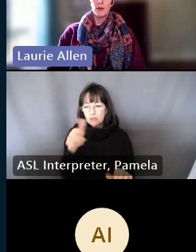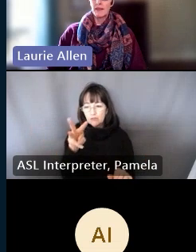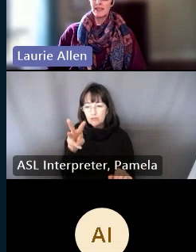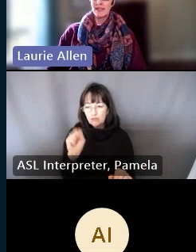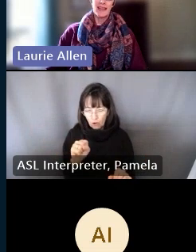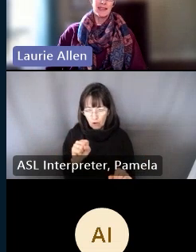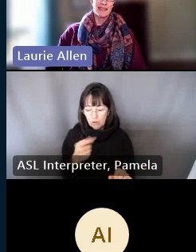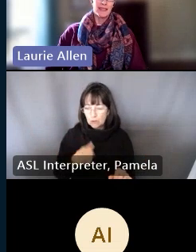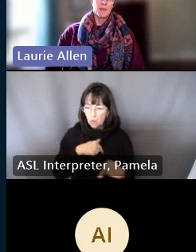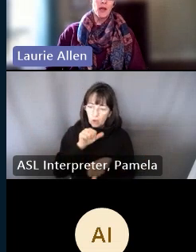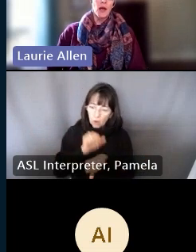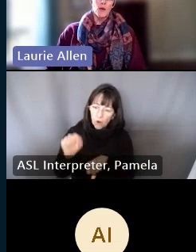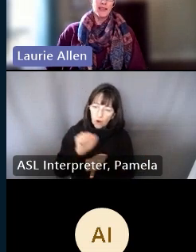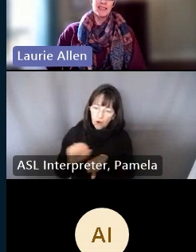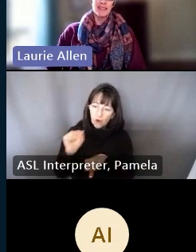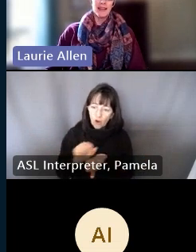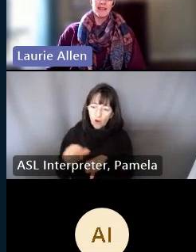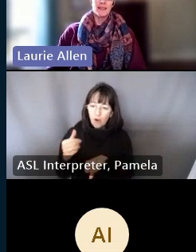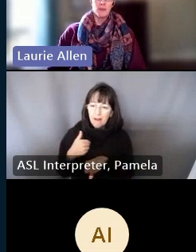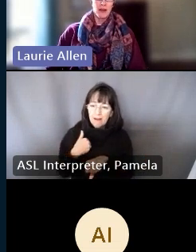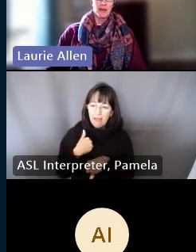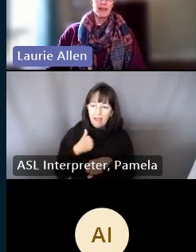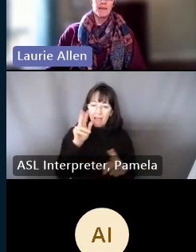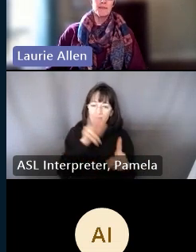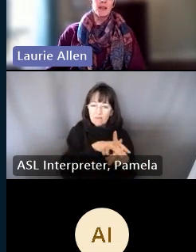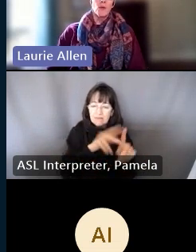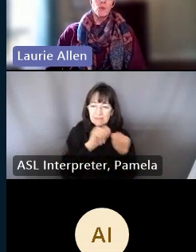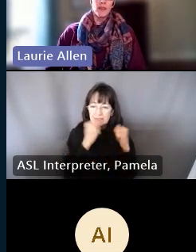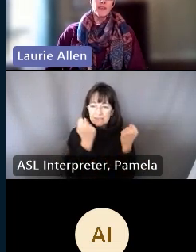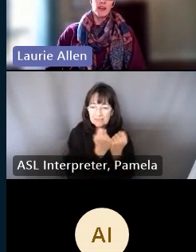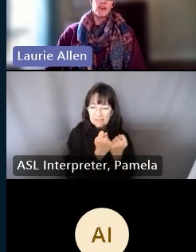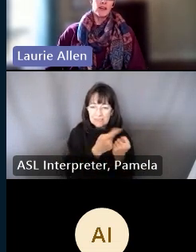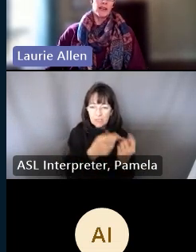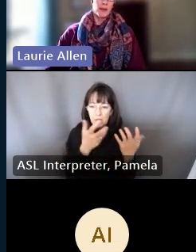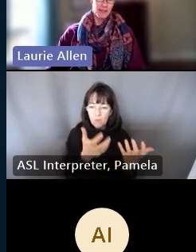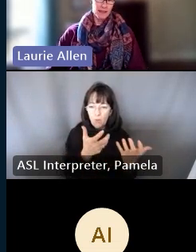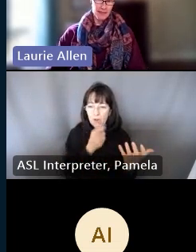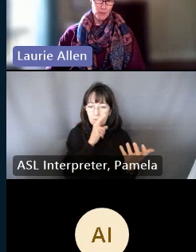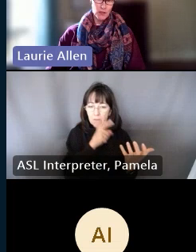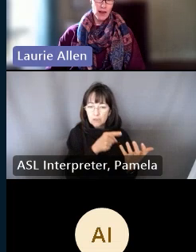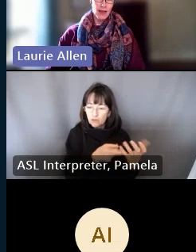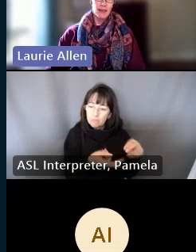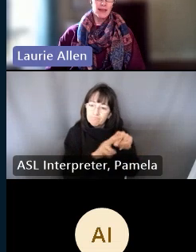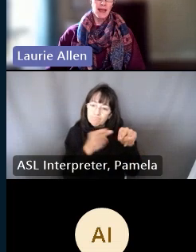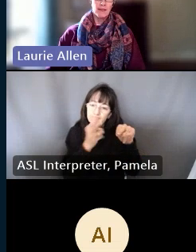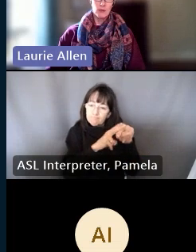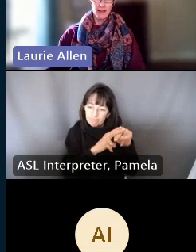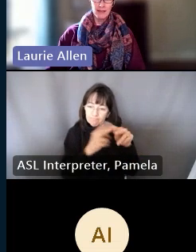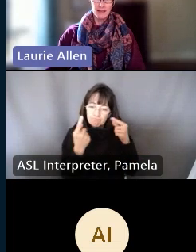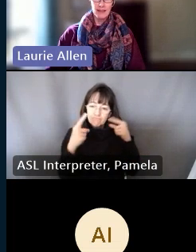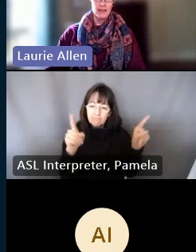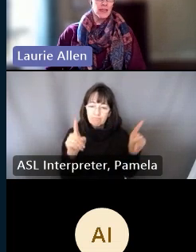and we have a dedicated team working to get it to parity with narrator. And I would say the same with Dragon and Voice Access.